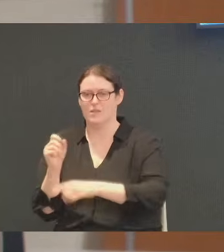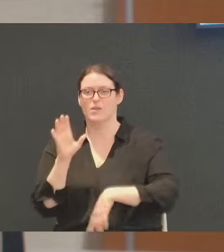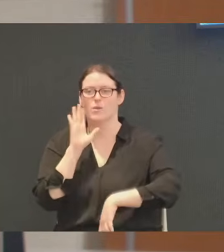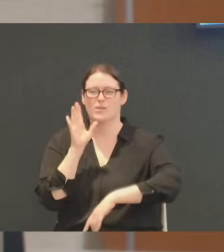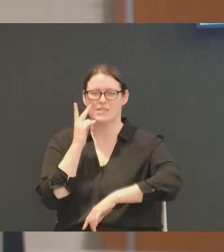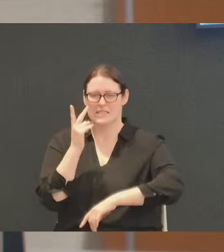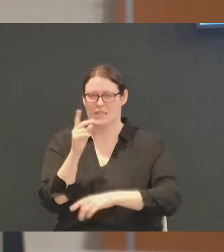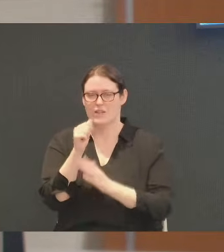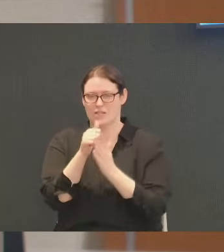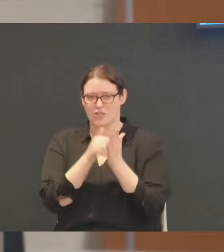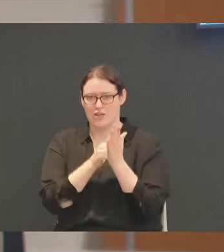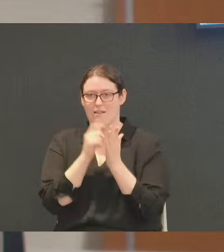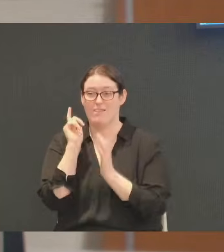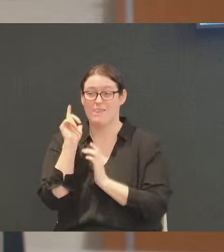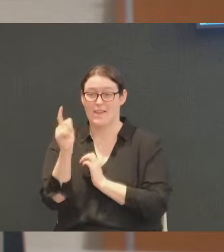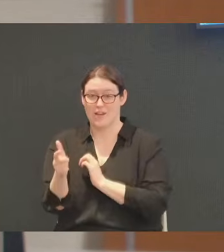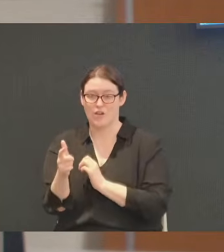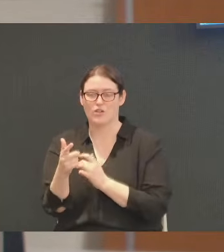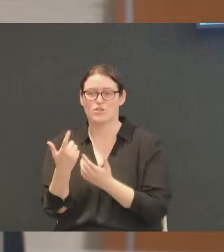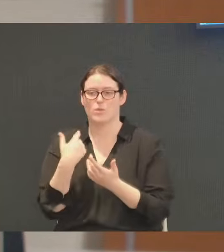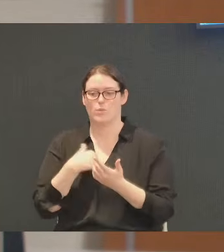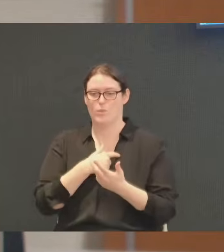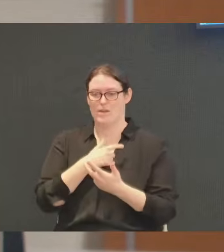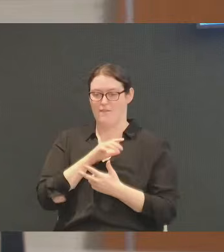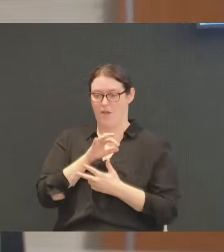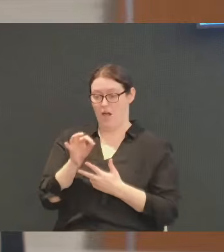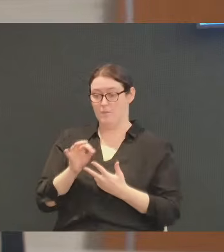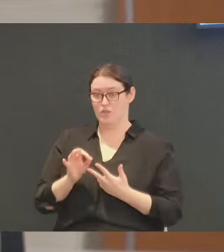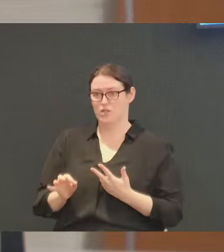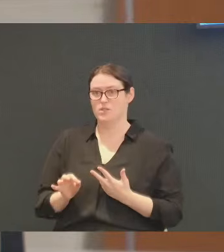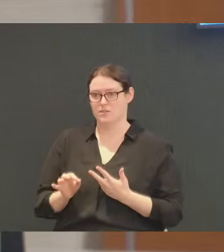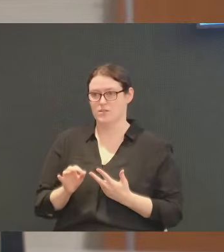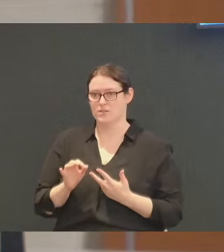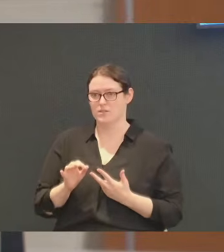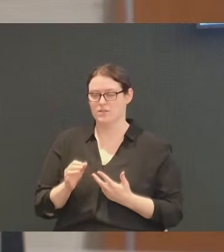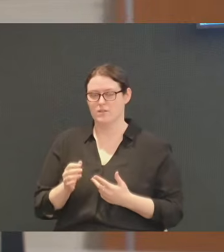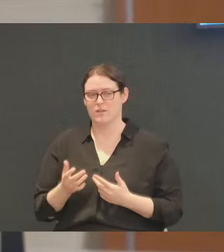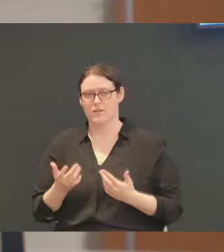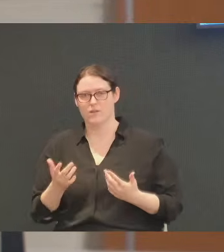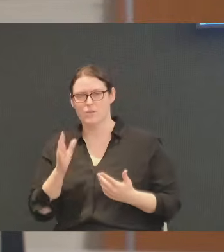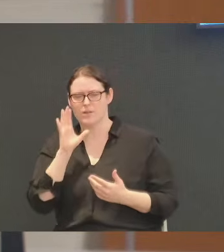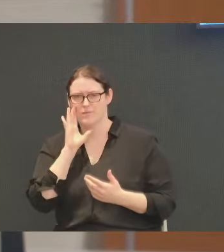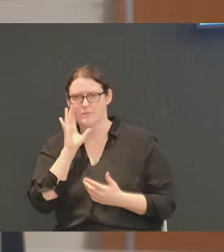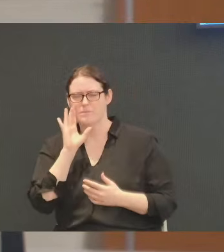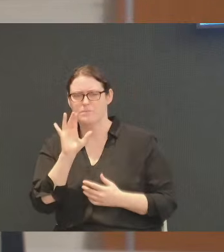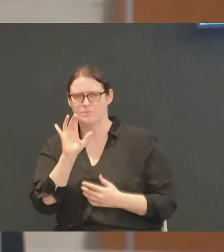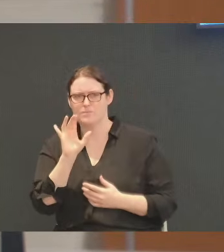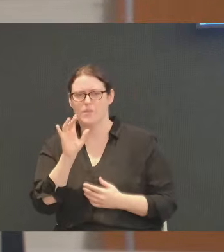to give us choices as Commissioners as we've heard testimony and been listening to the community. you